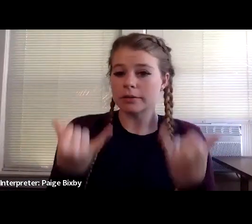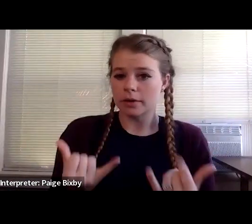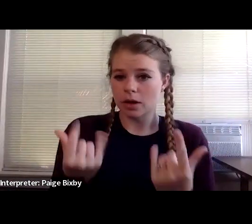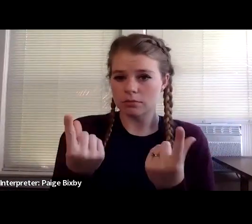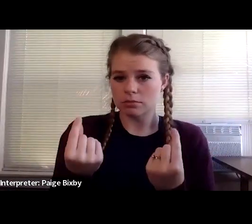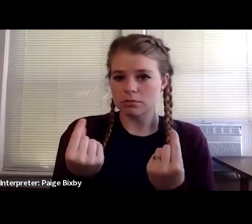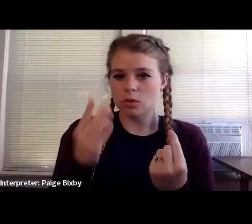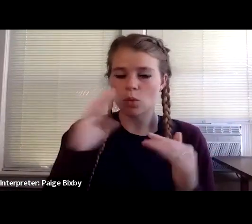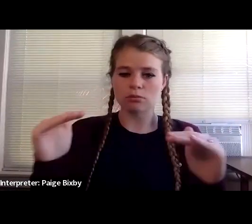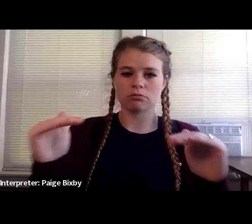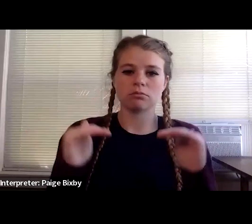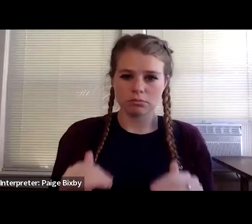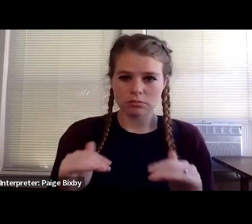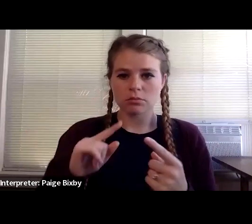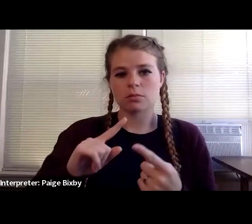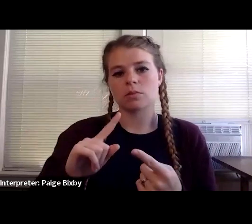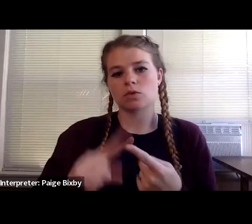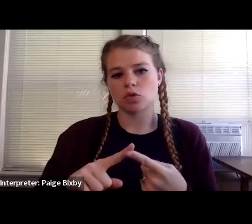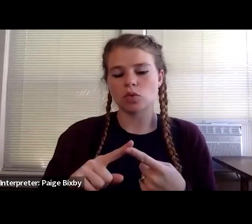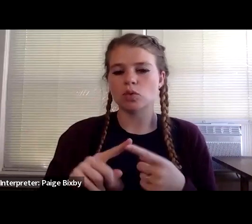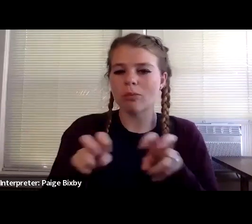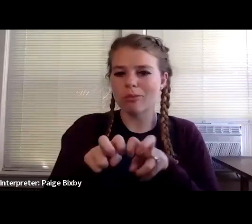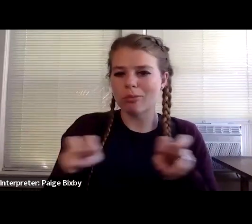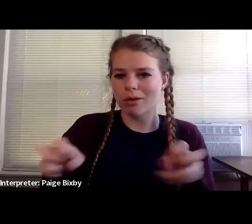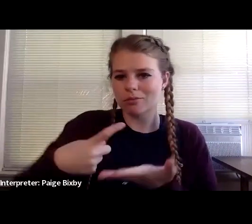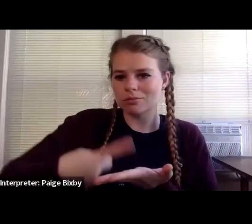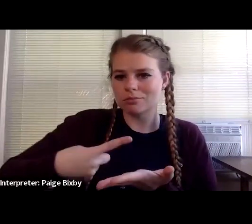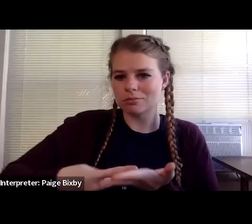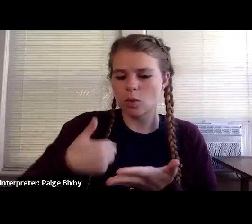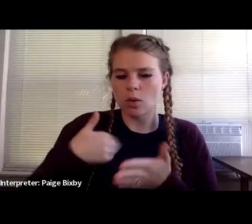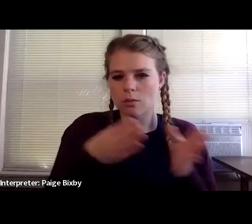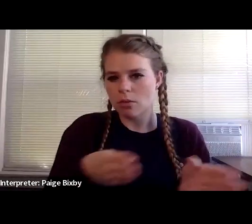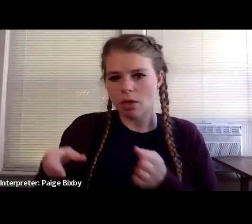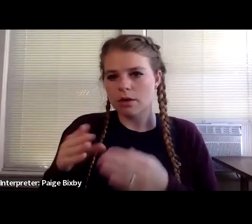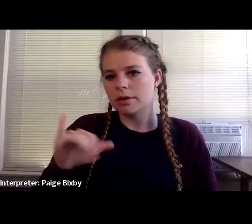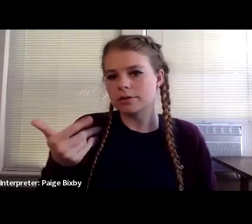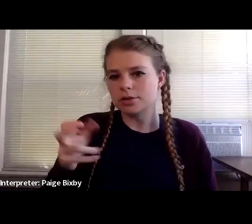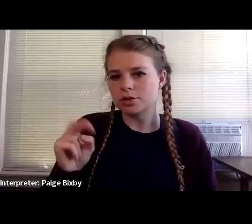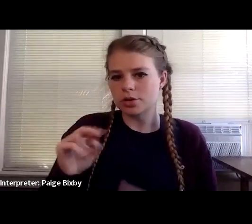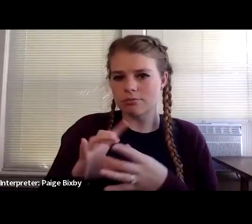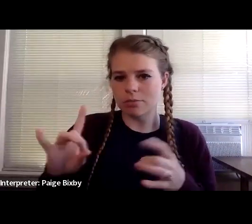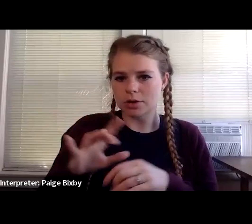is move on to kind of our panel discussion that we have planned. And as Jen said in the beginning, we received,